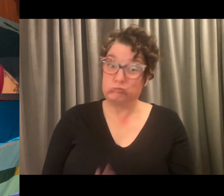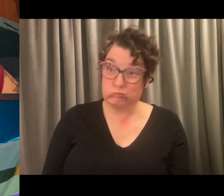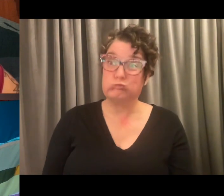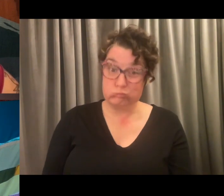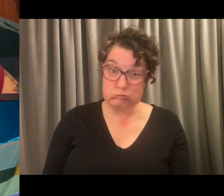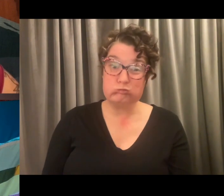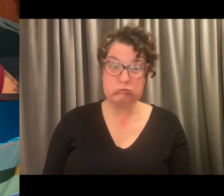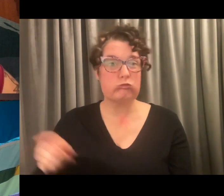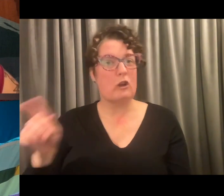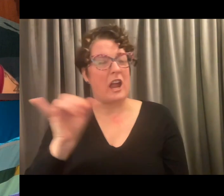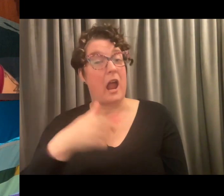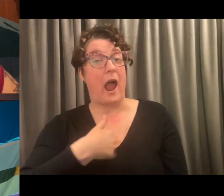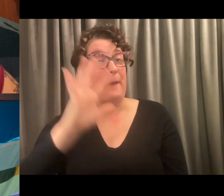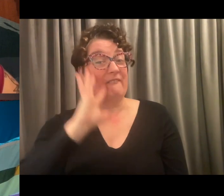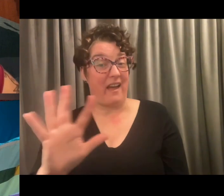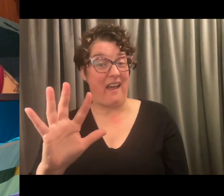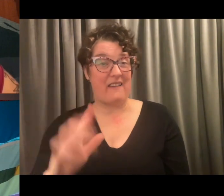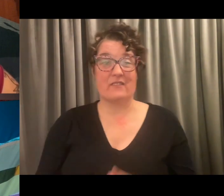I'm 42 years old at the time, this a few years ago.